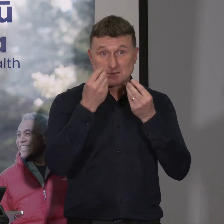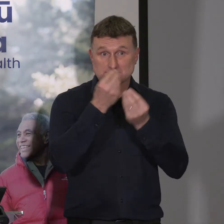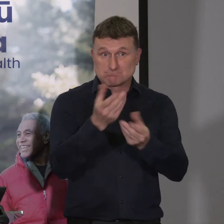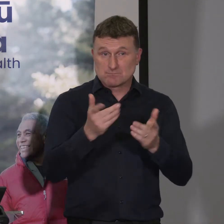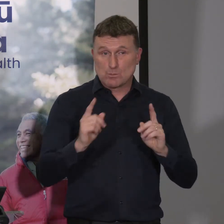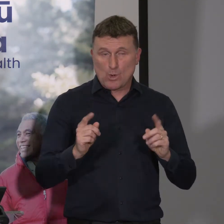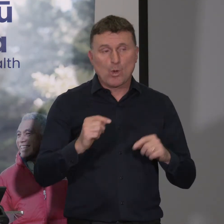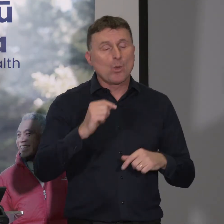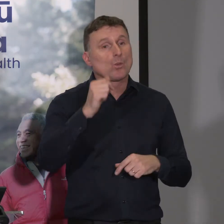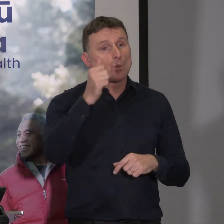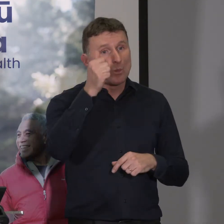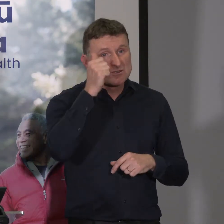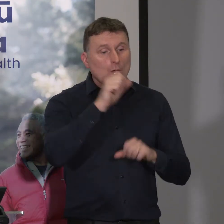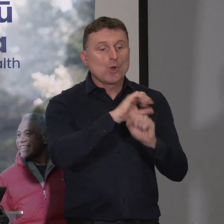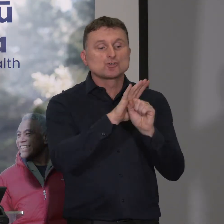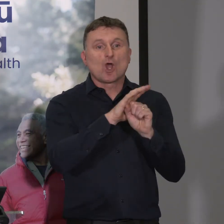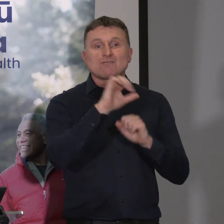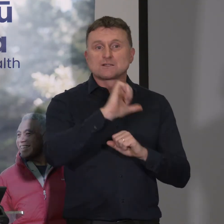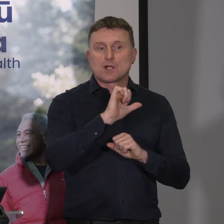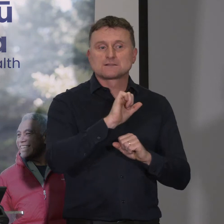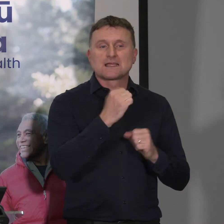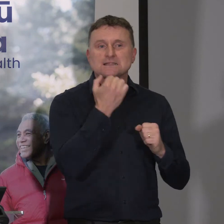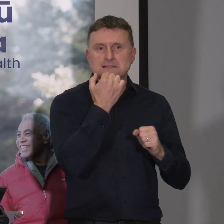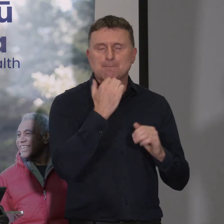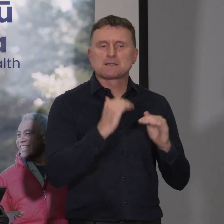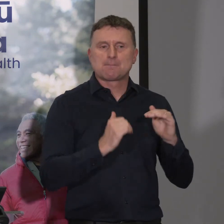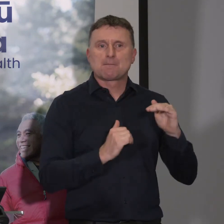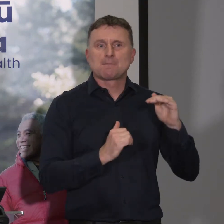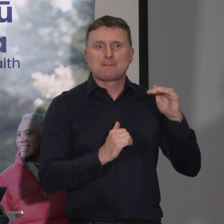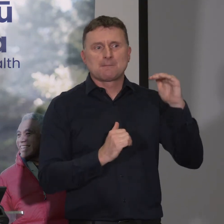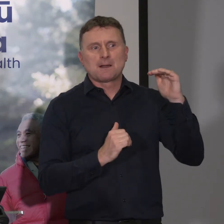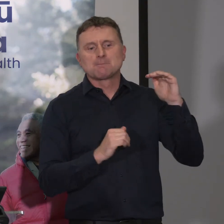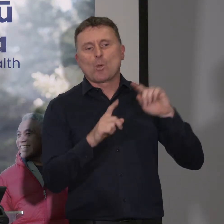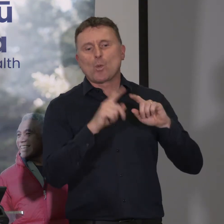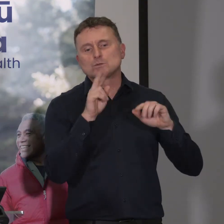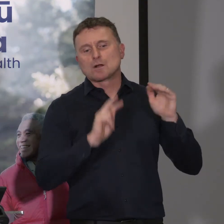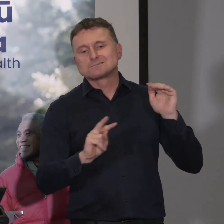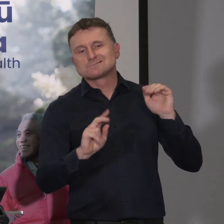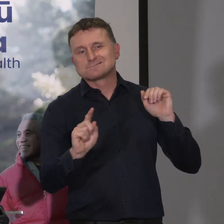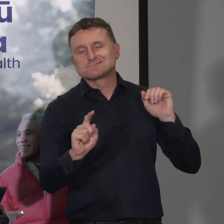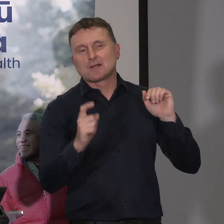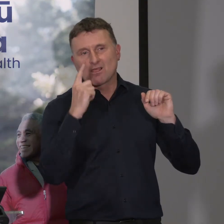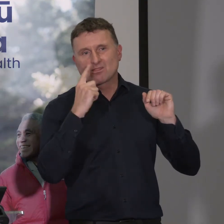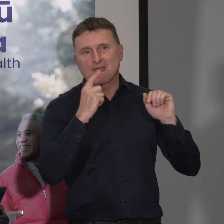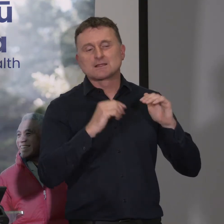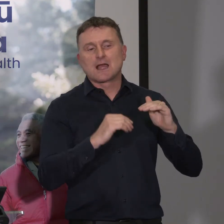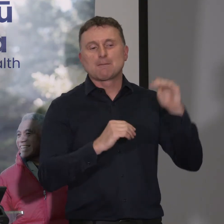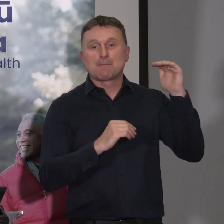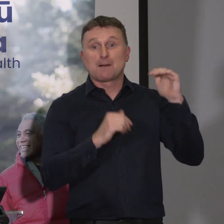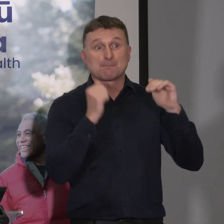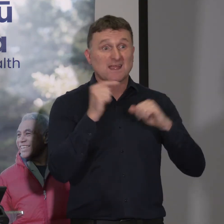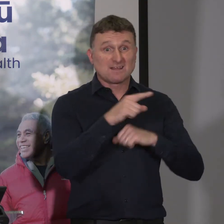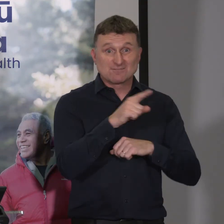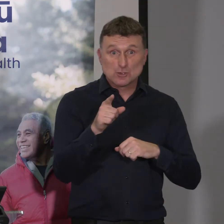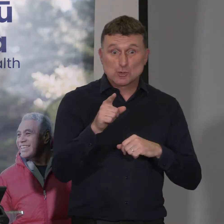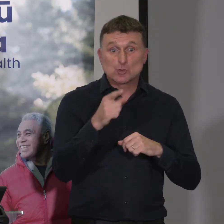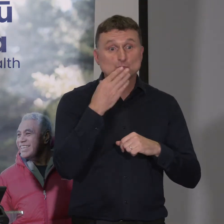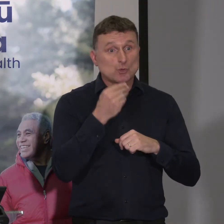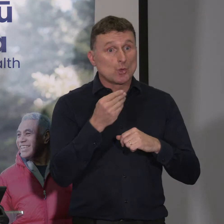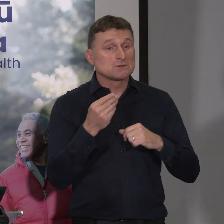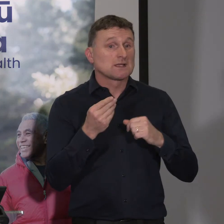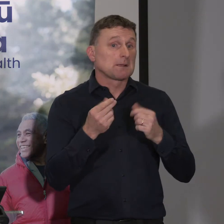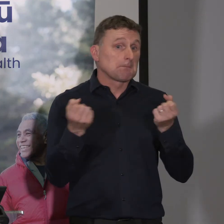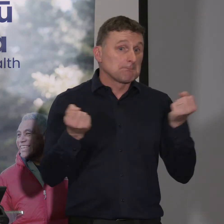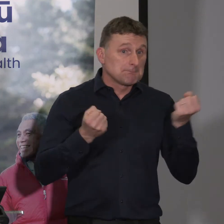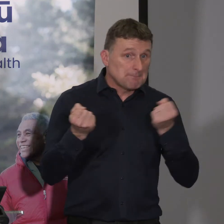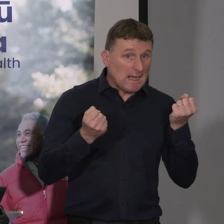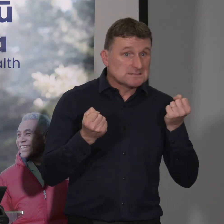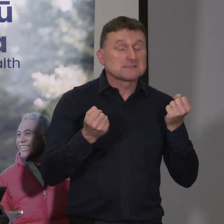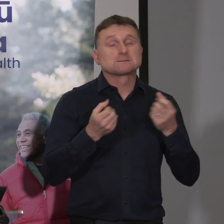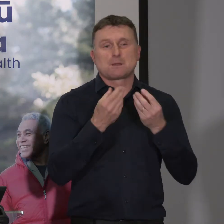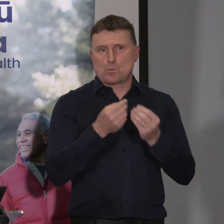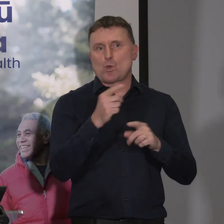do think that with cases